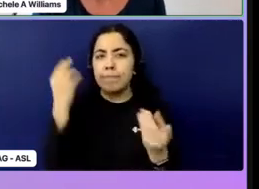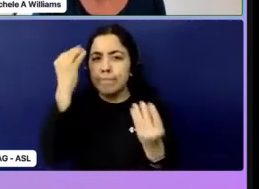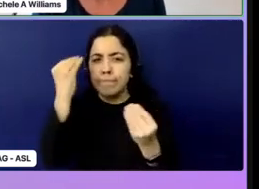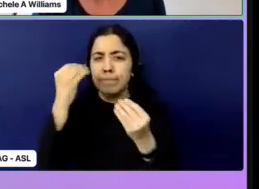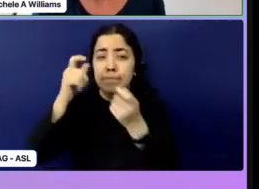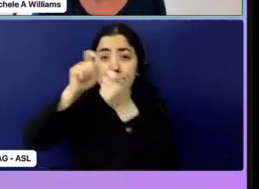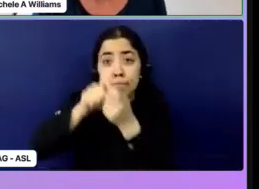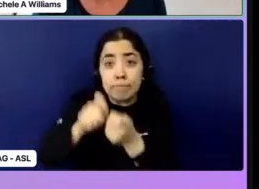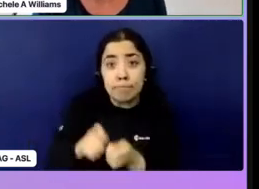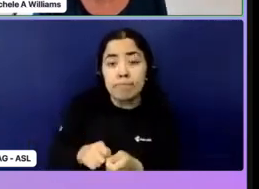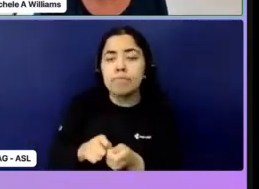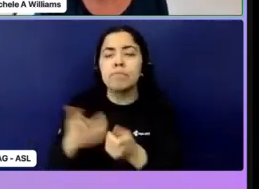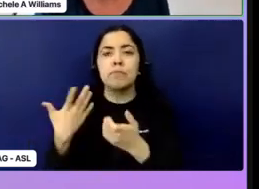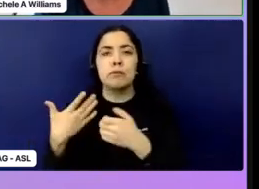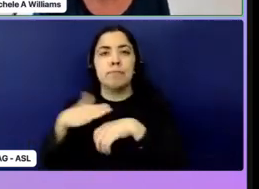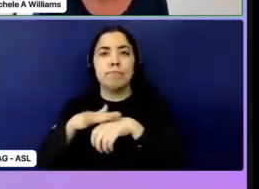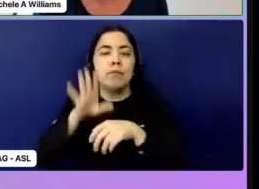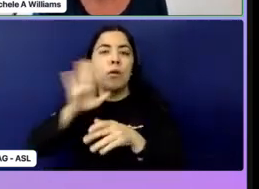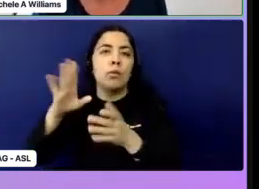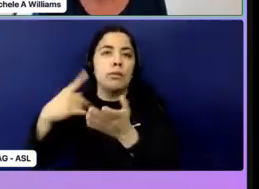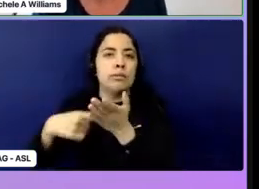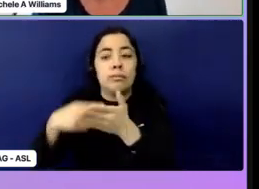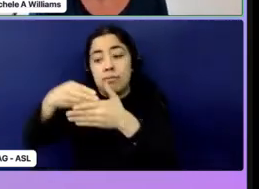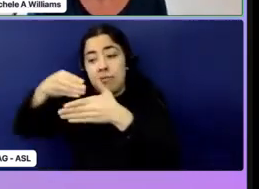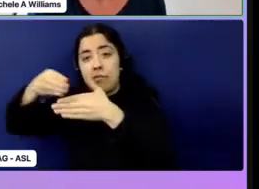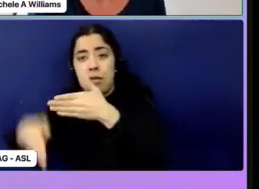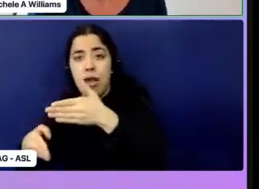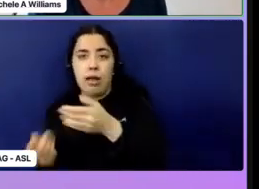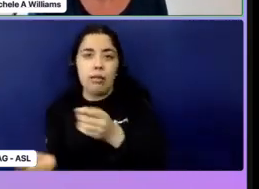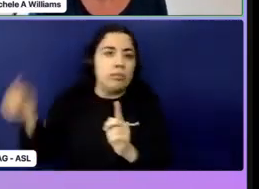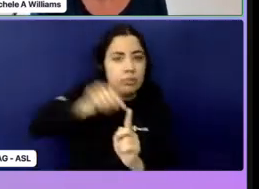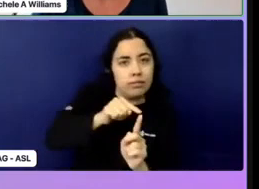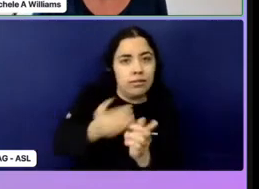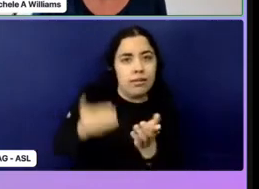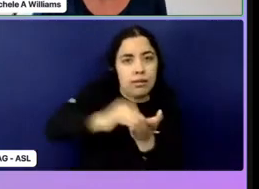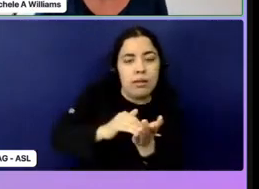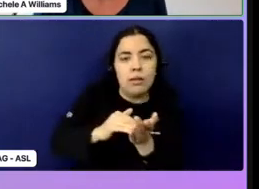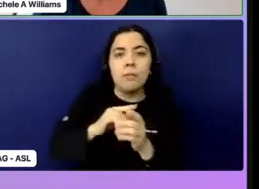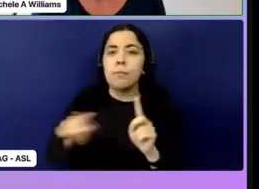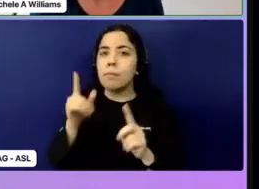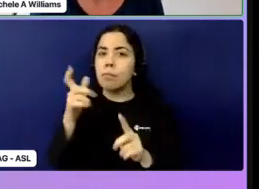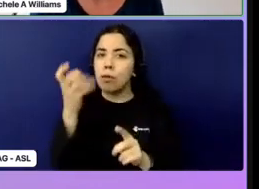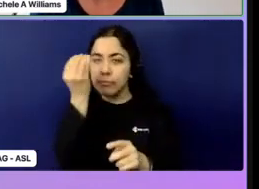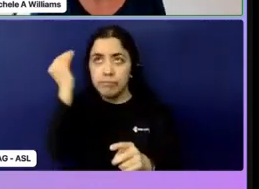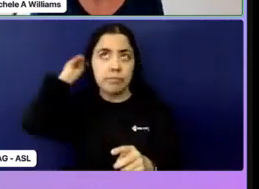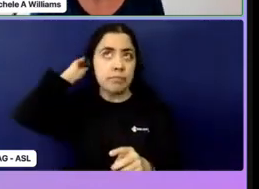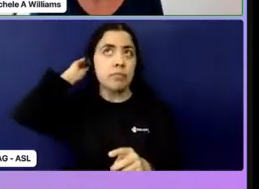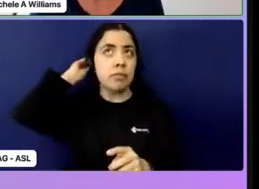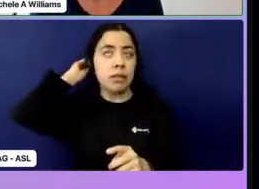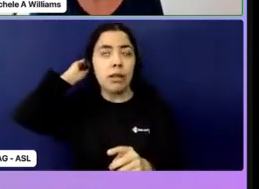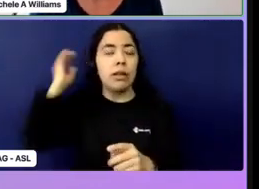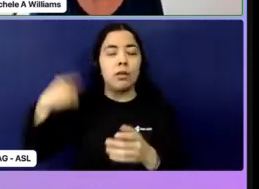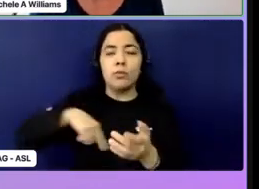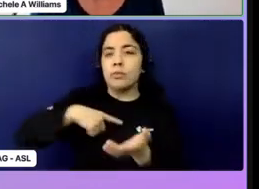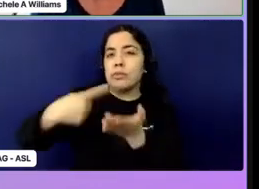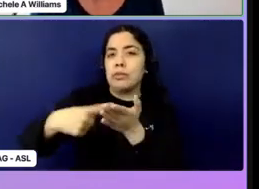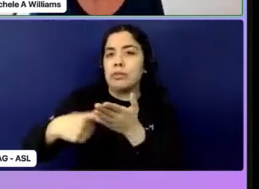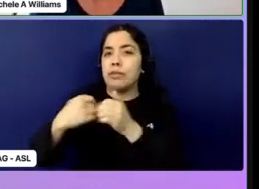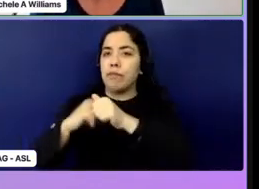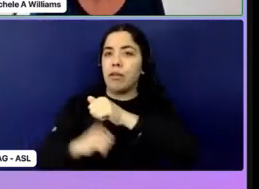that. I'm not going to spend the remainder of the talk going into that, in too much detail, I will return to that